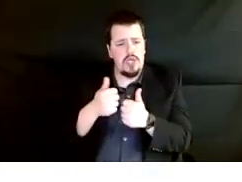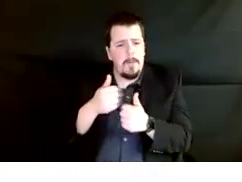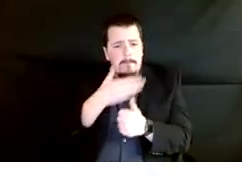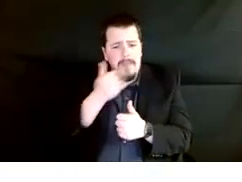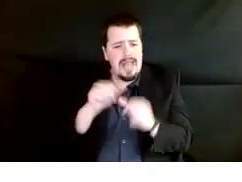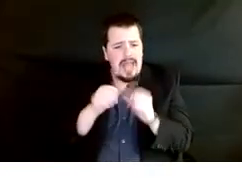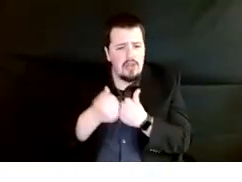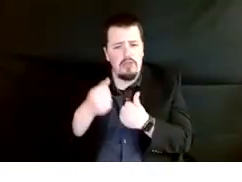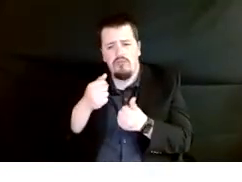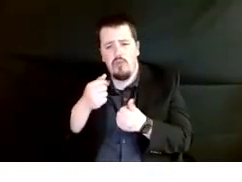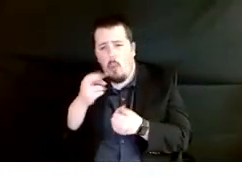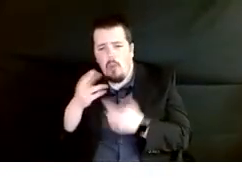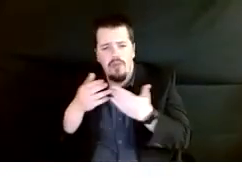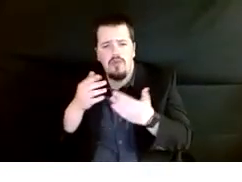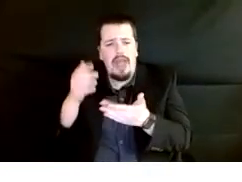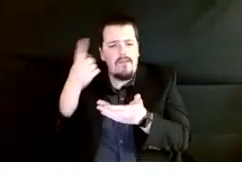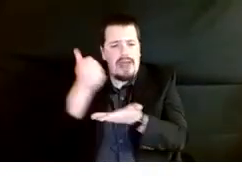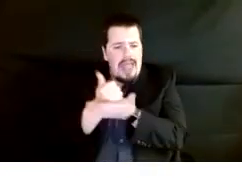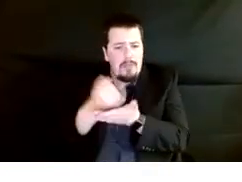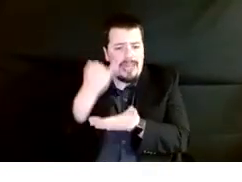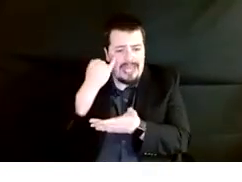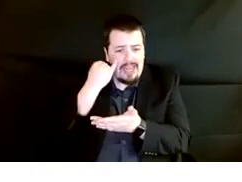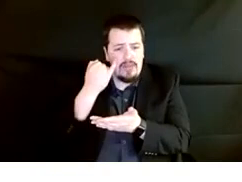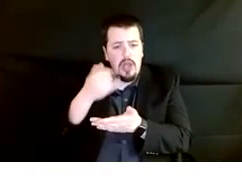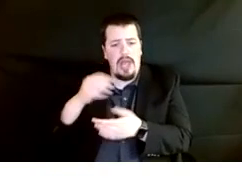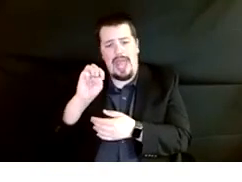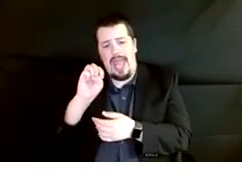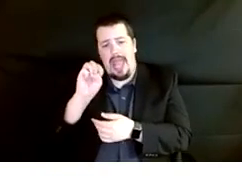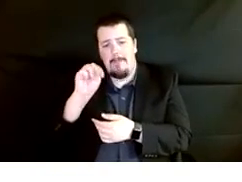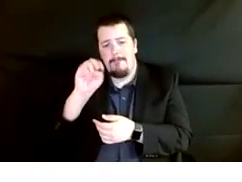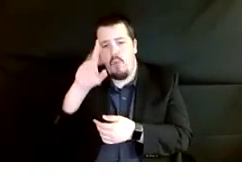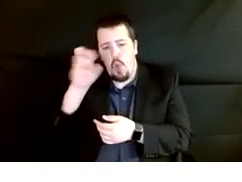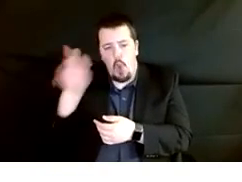first to get help when an employer is knowingly intimidating, discriminating or retaliating against